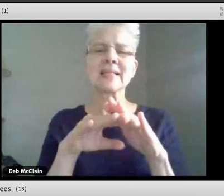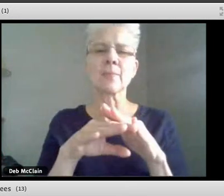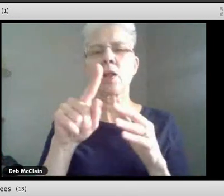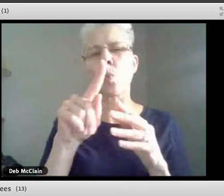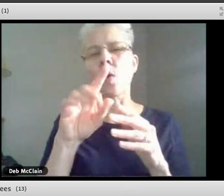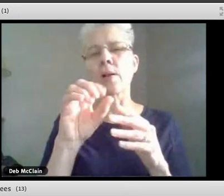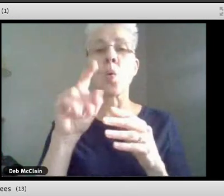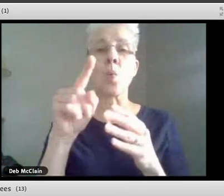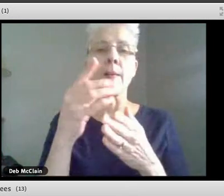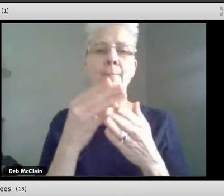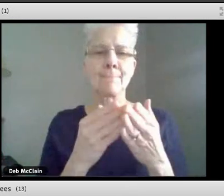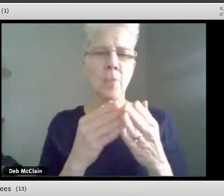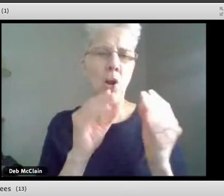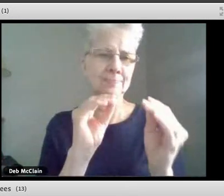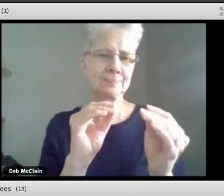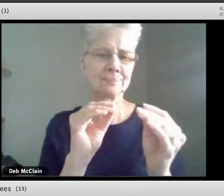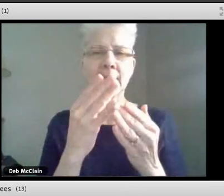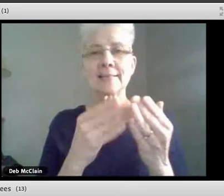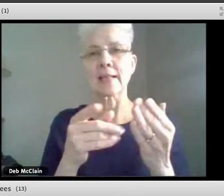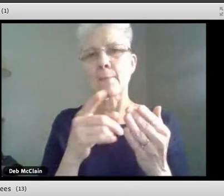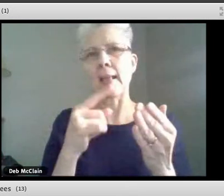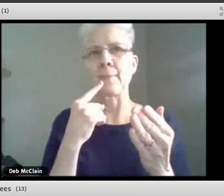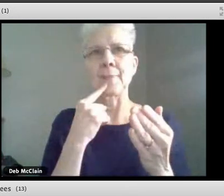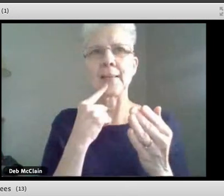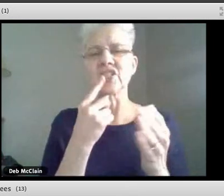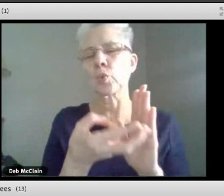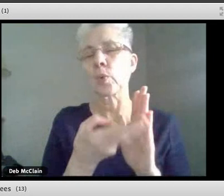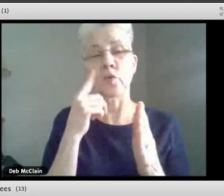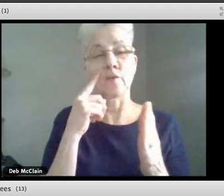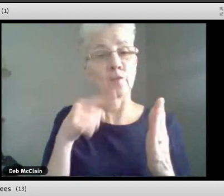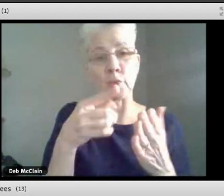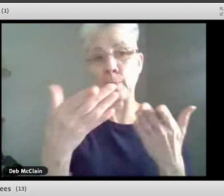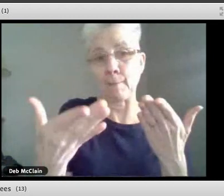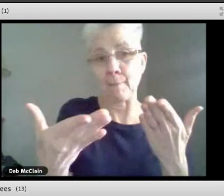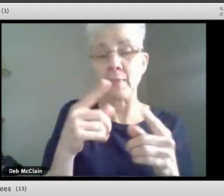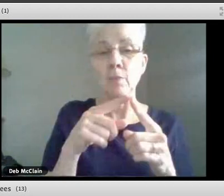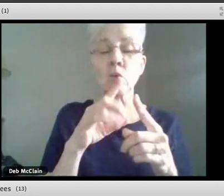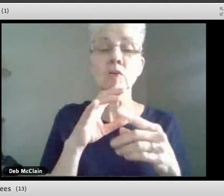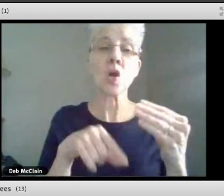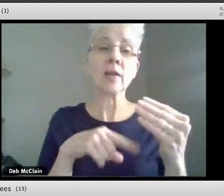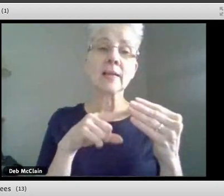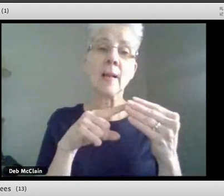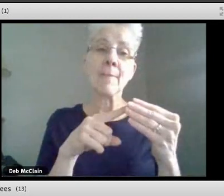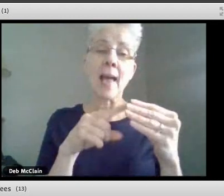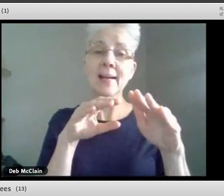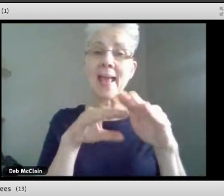and some of this may be, you know, total review for you, but when we're talking about accessibility in this webinar,